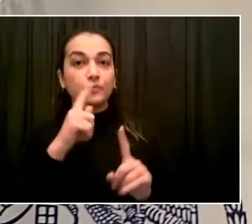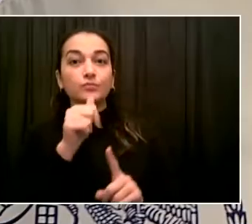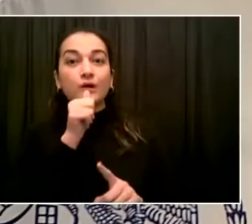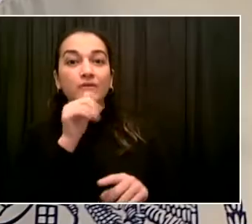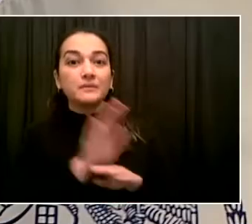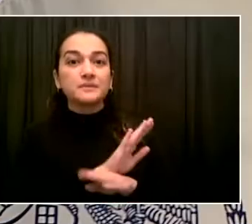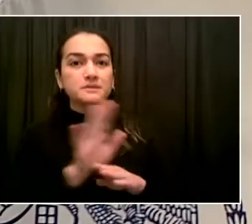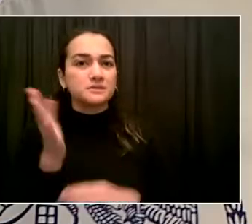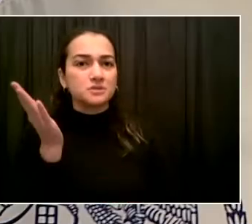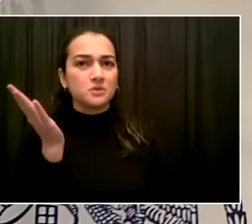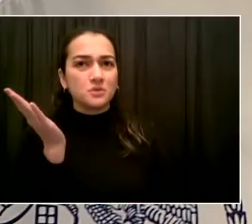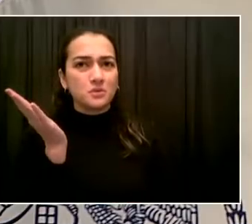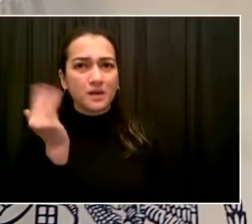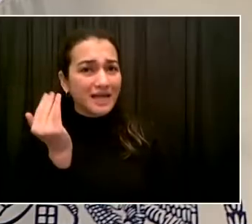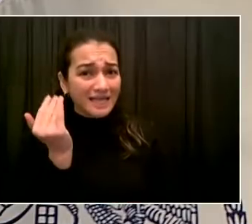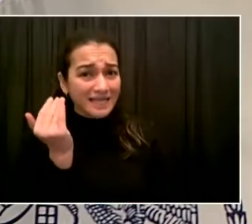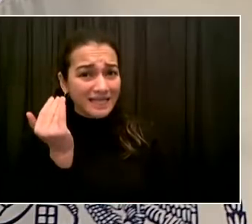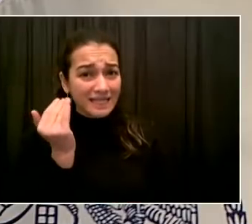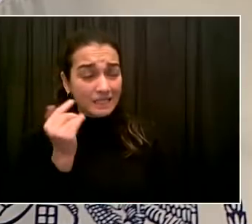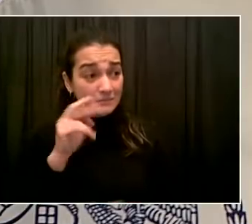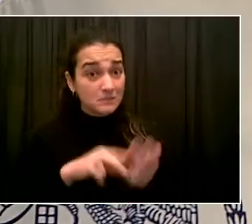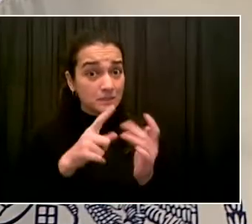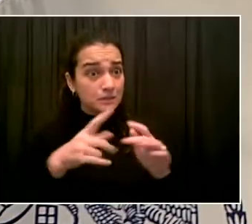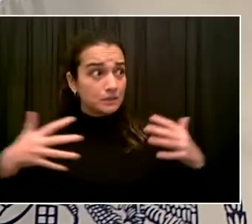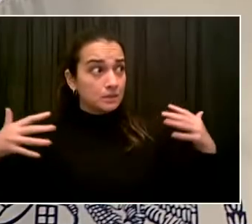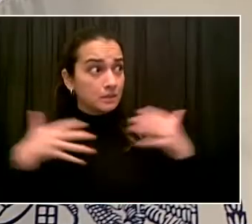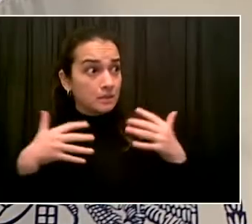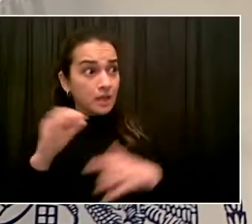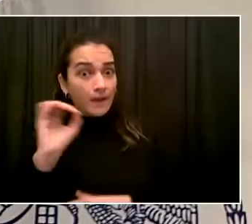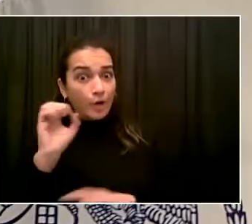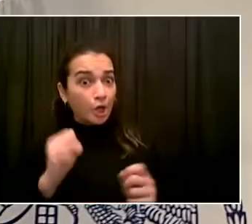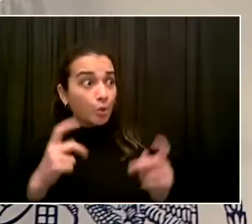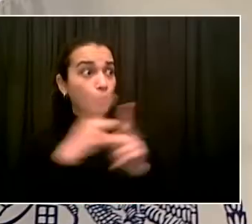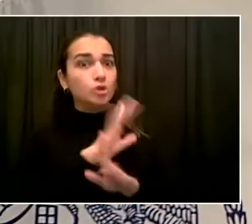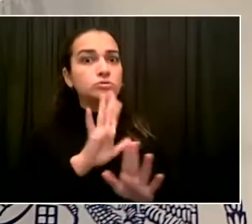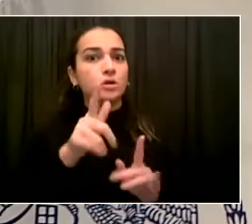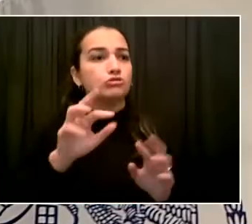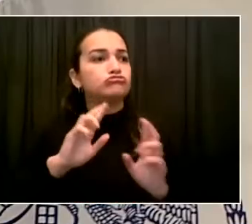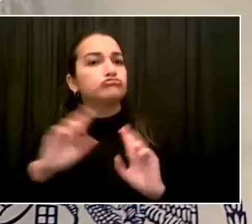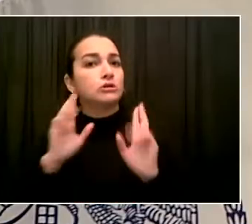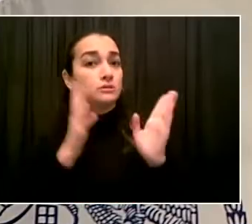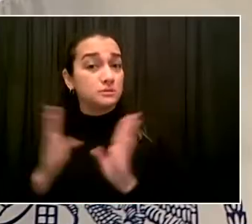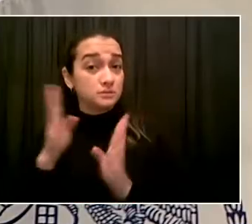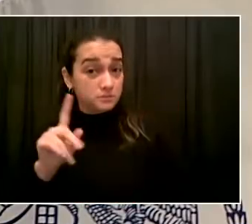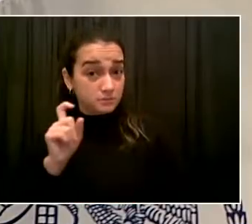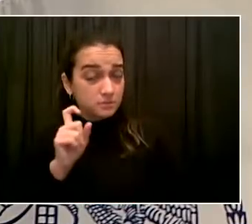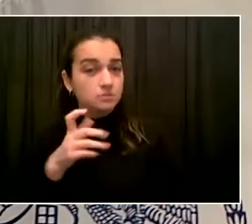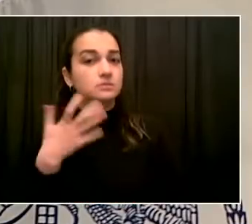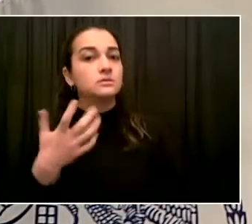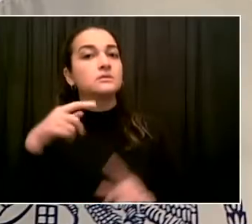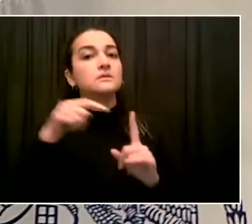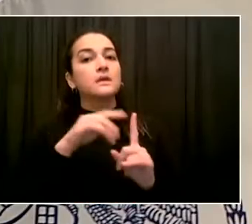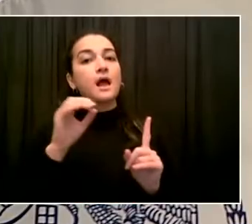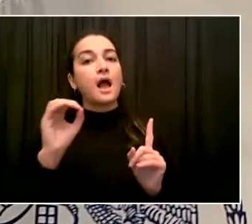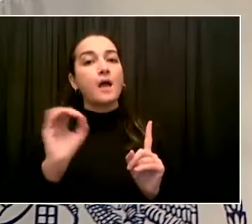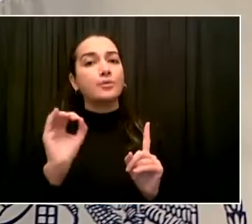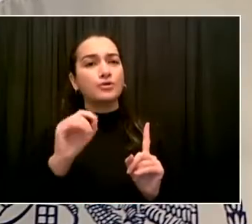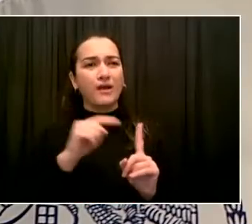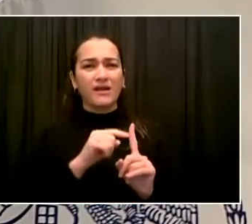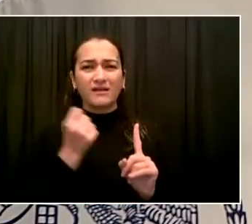BUT CERTAINLY, DELTA IS OVERWHELMINGLY